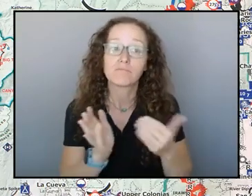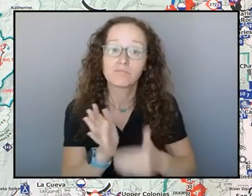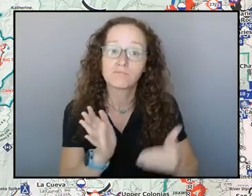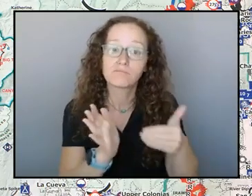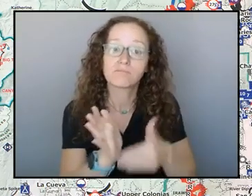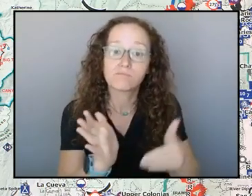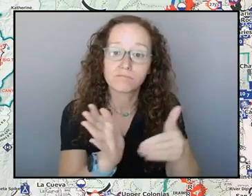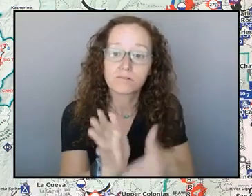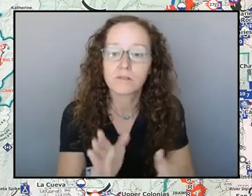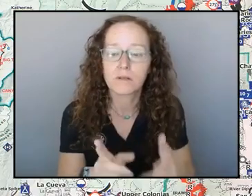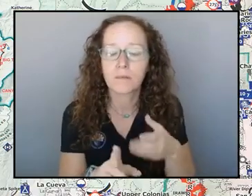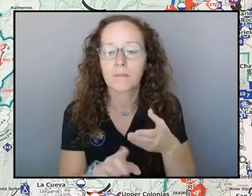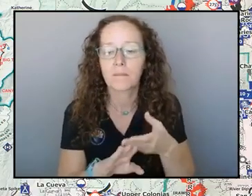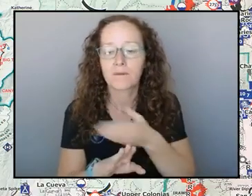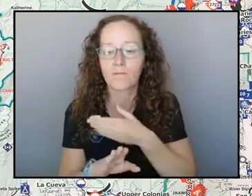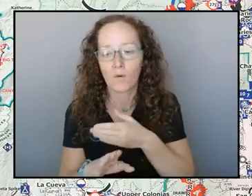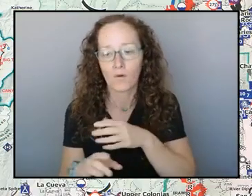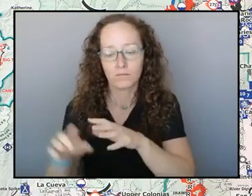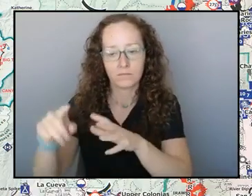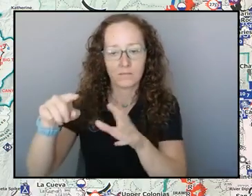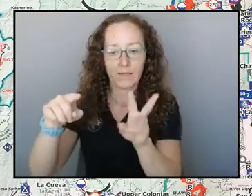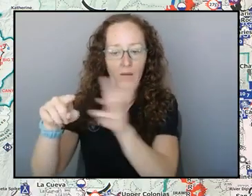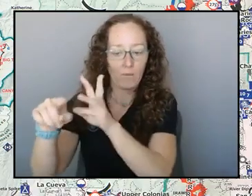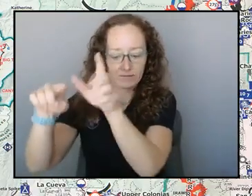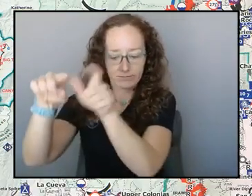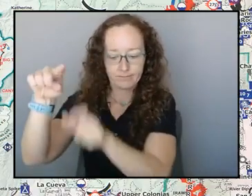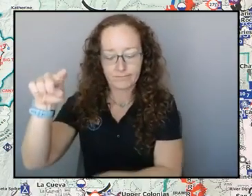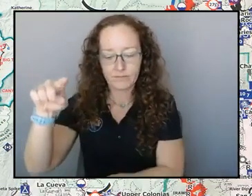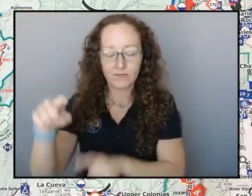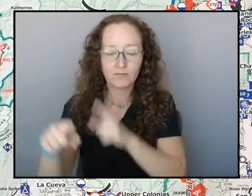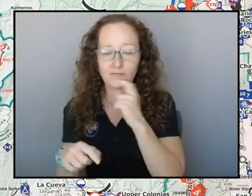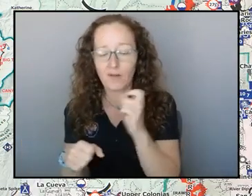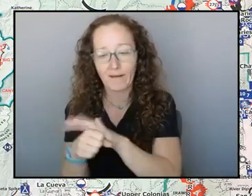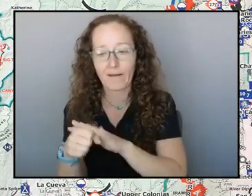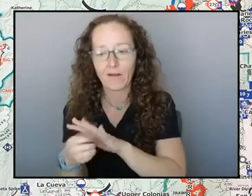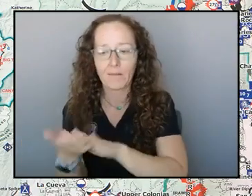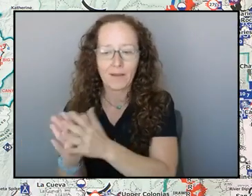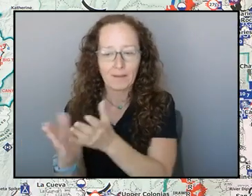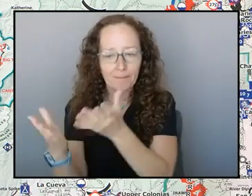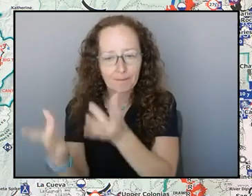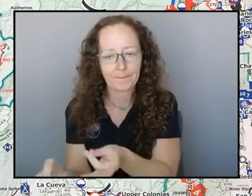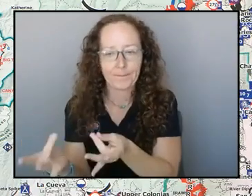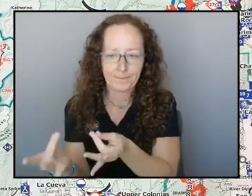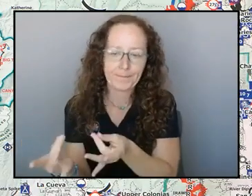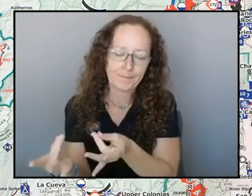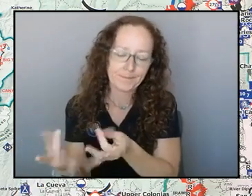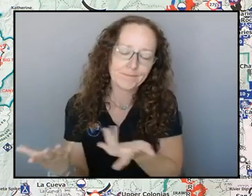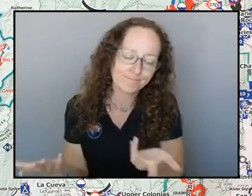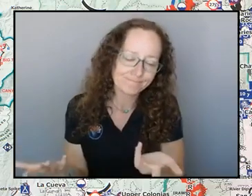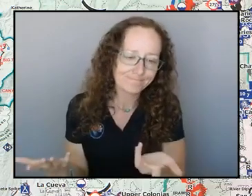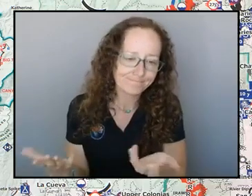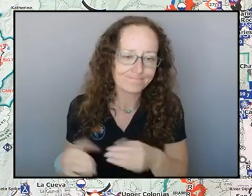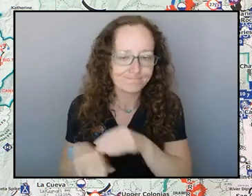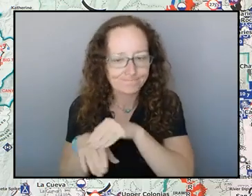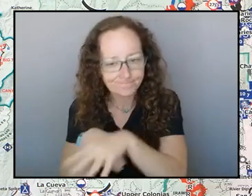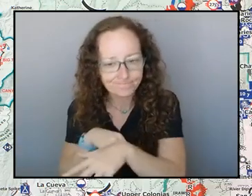along the western portion here. So that's what we got to see yesterday we also saw some pretty erratic and gusty